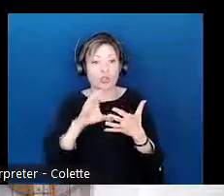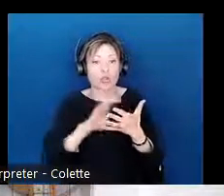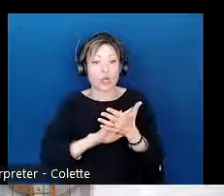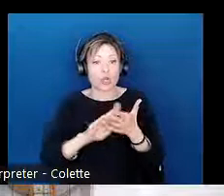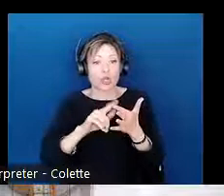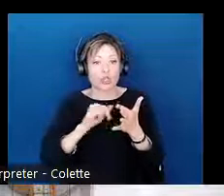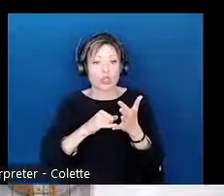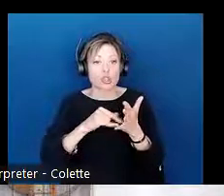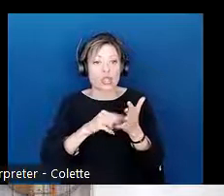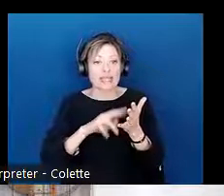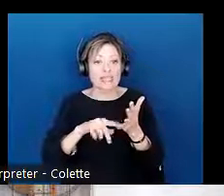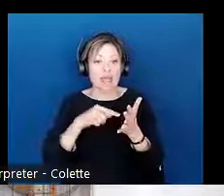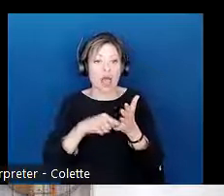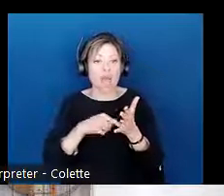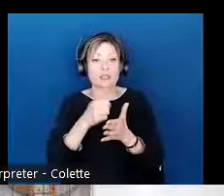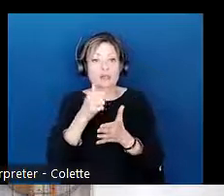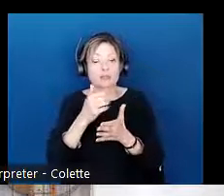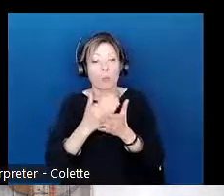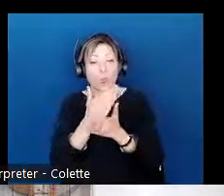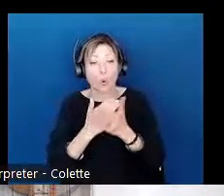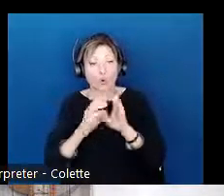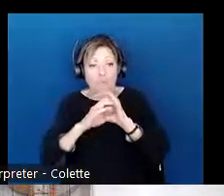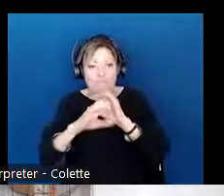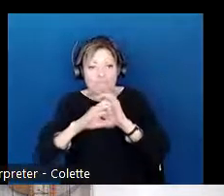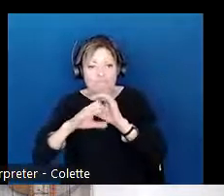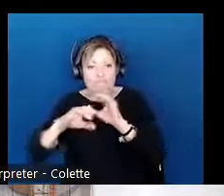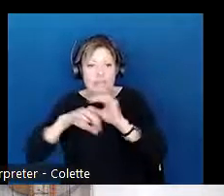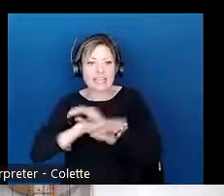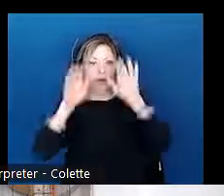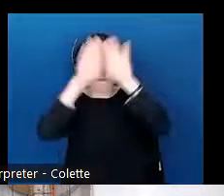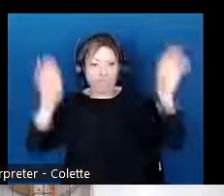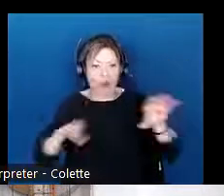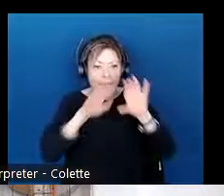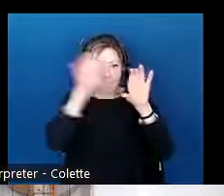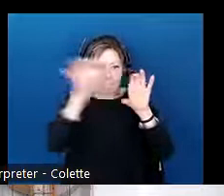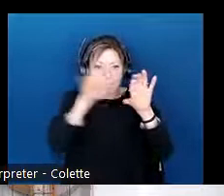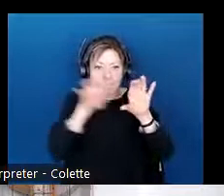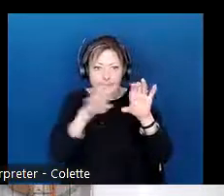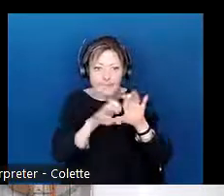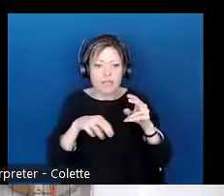the timber frame so you could actually just take shelter if it was a bit rainy